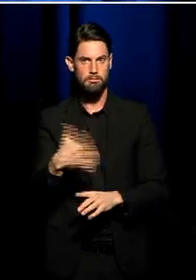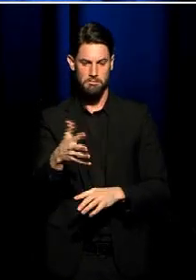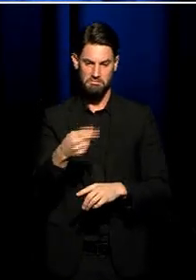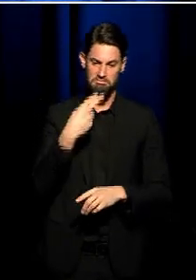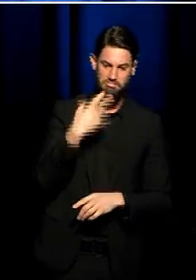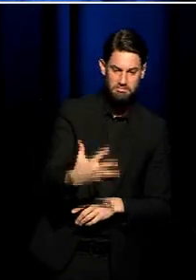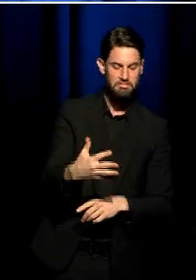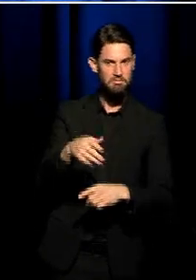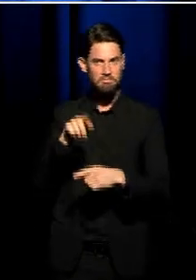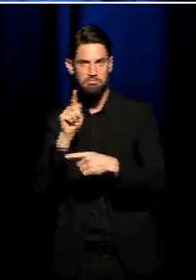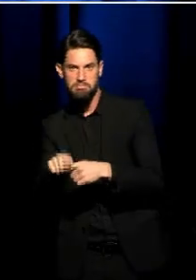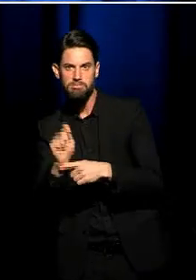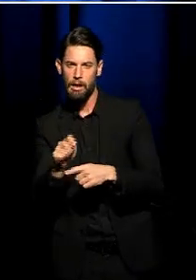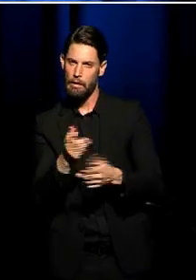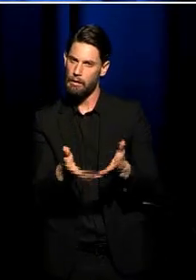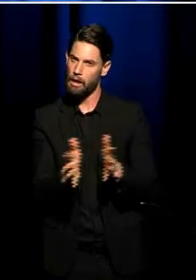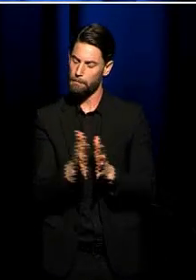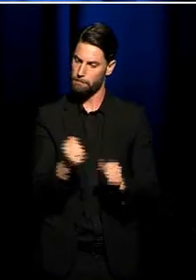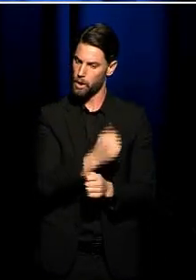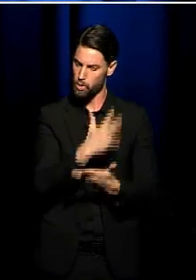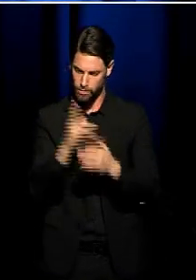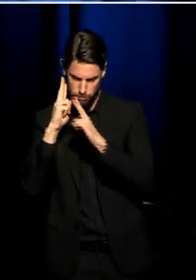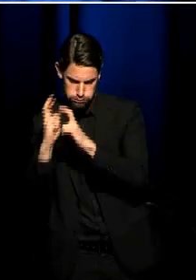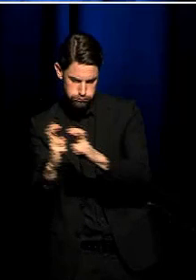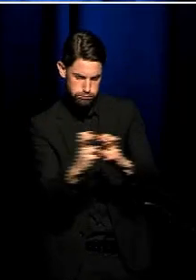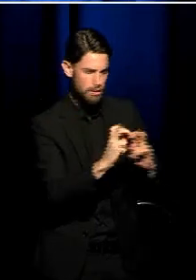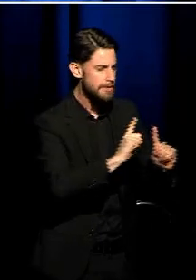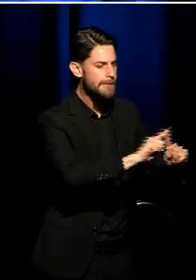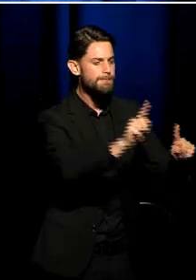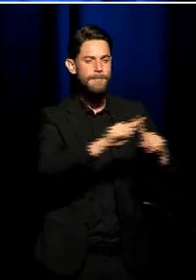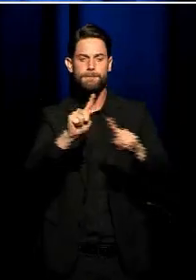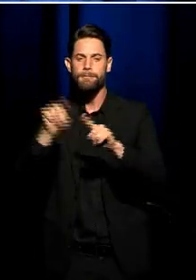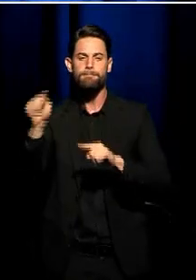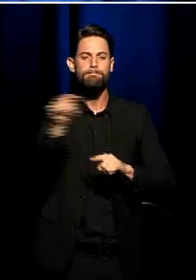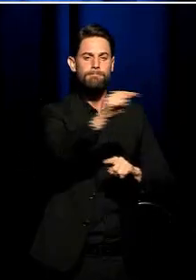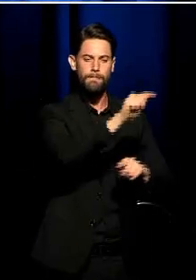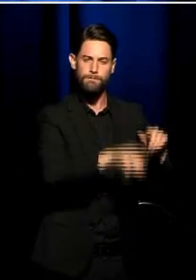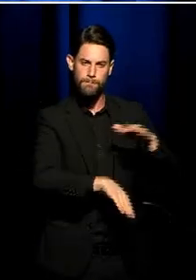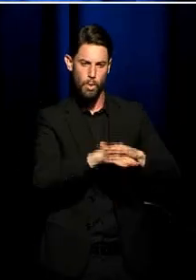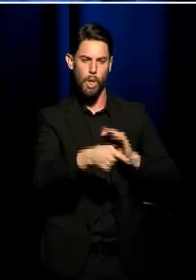people with disability in all settings and contexts; (b) what governments,